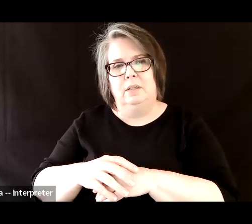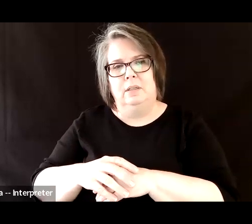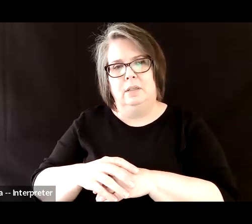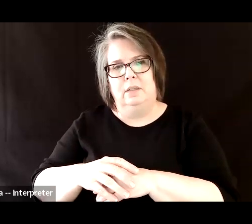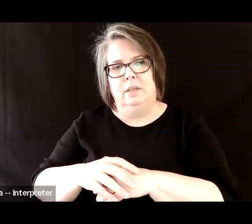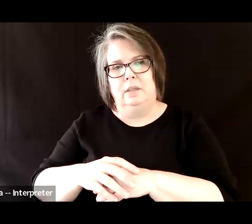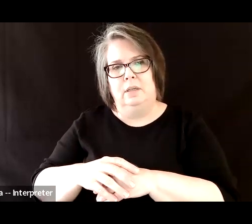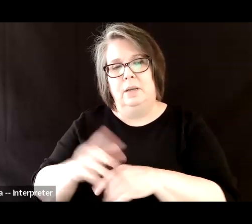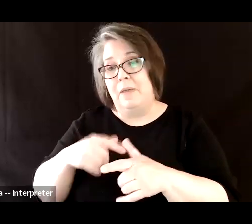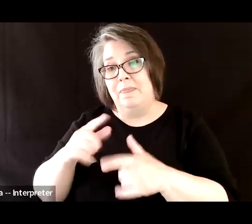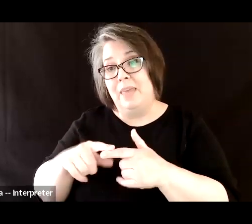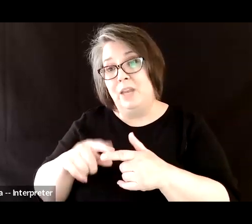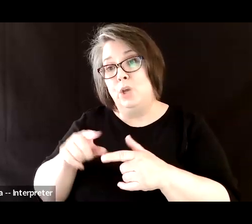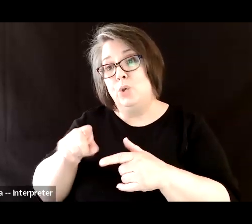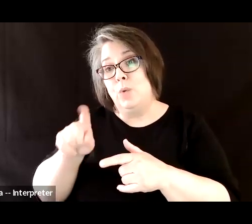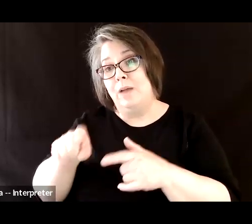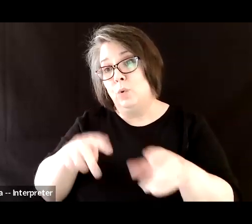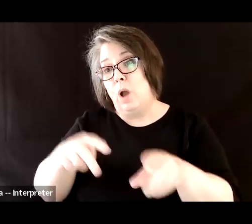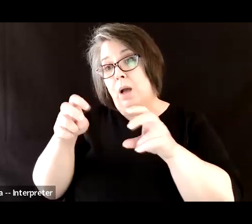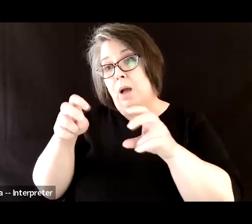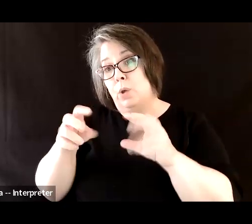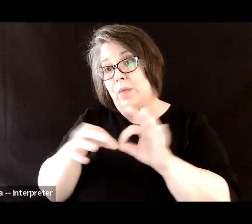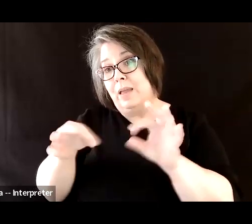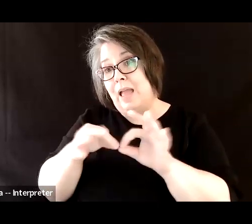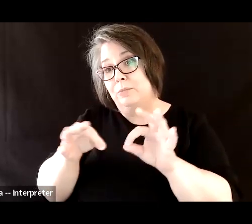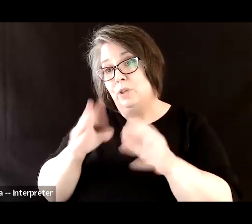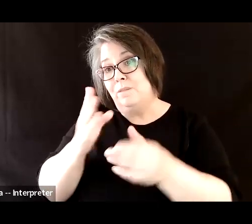point to upload the caption file or the transcript, depending on